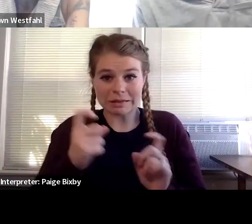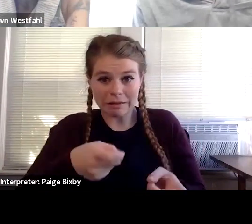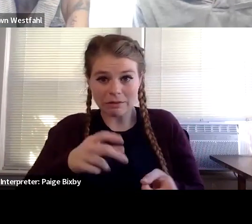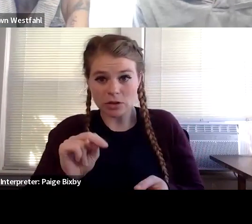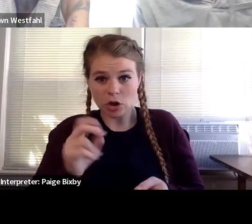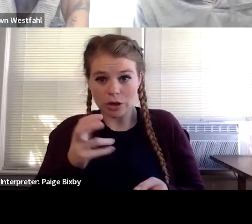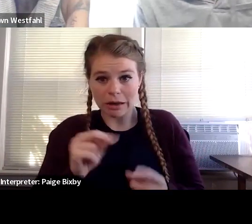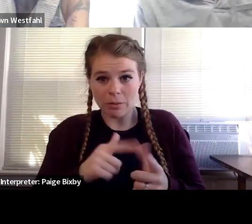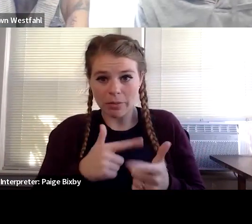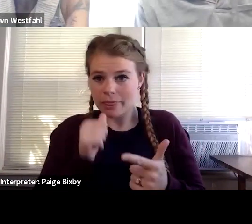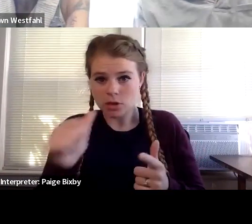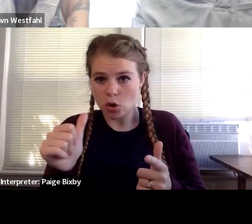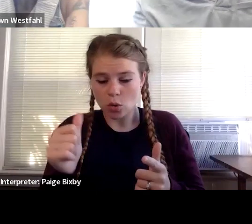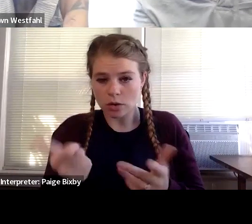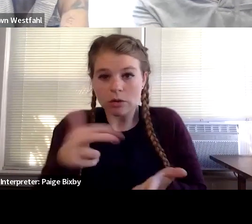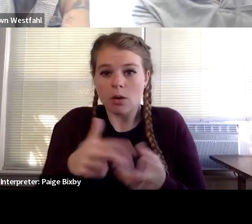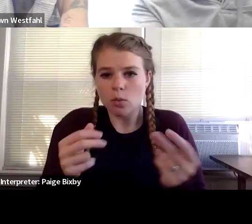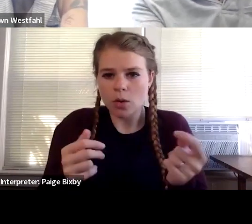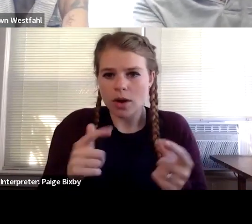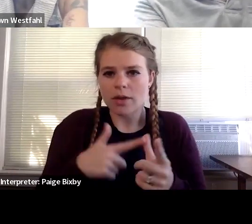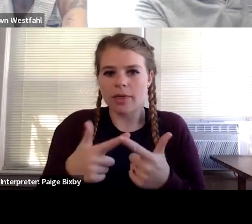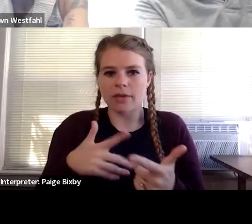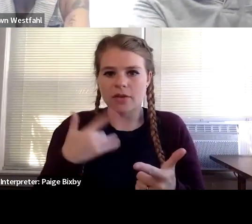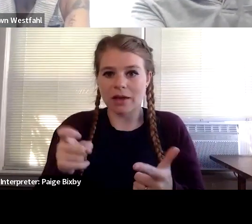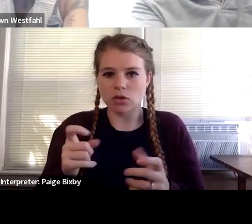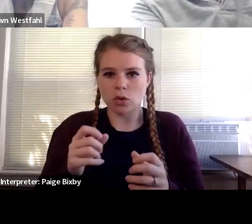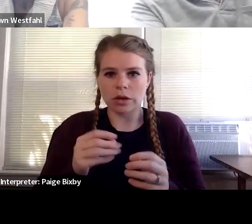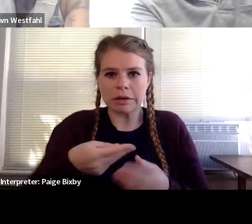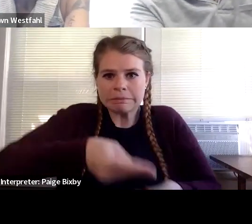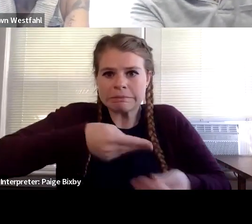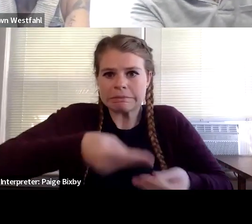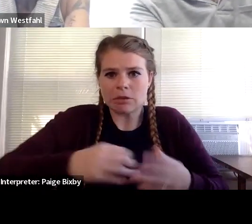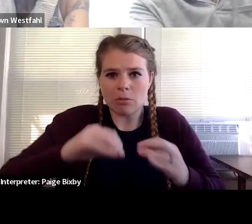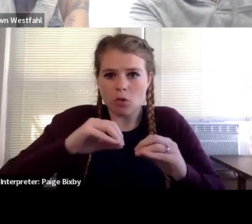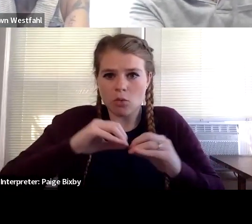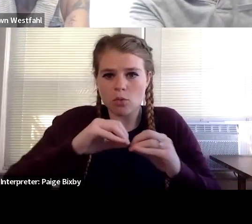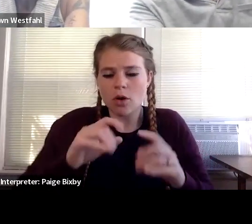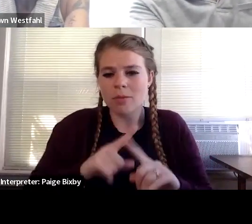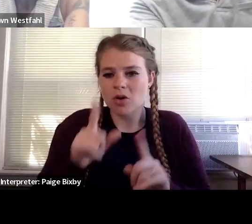there is that impulse to like keep giving Narcan, and that can really cause unnecessary harm to somebody.